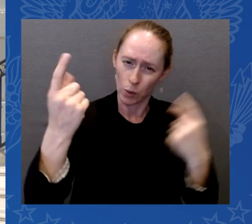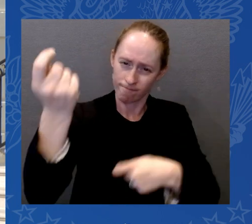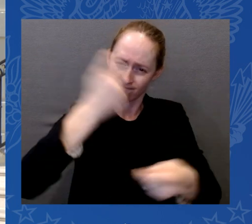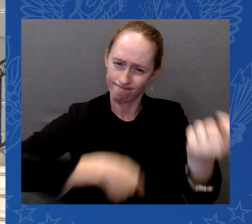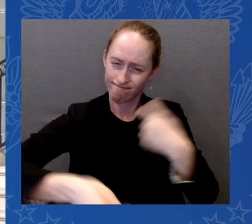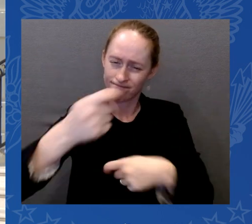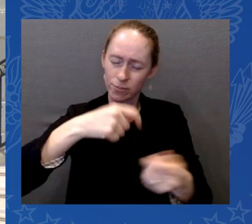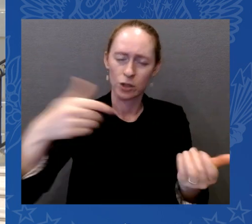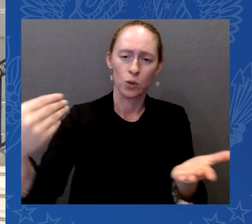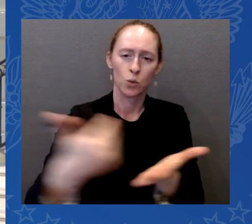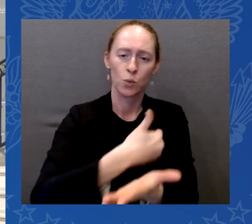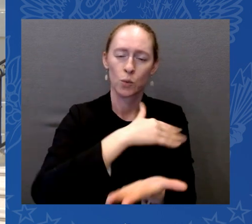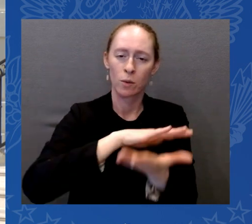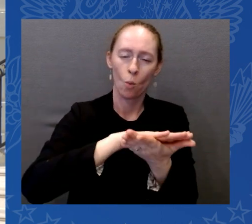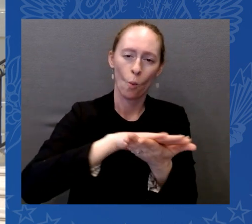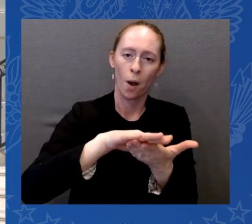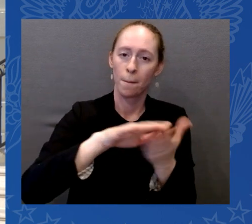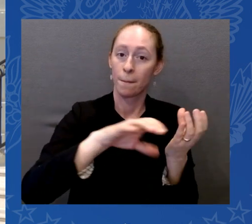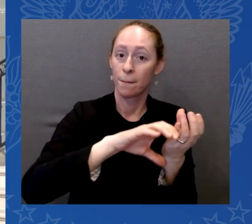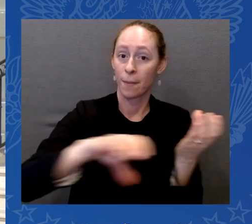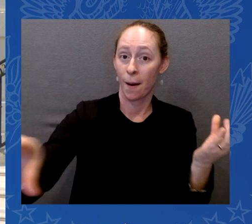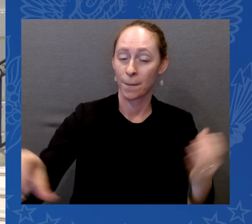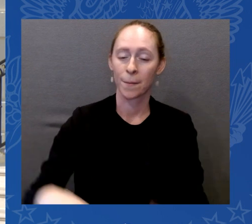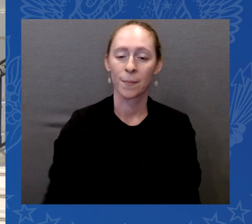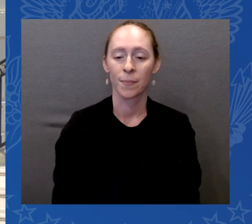And today we are gathered to celebrate